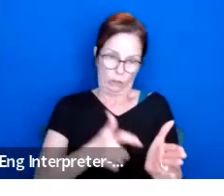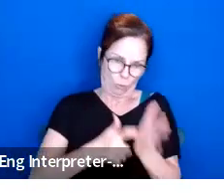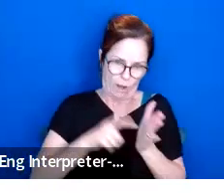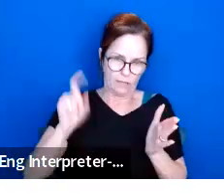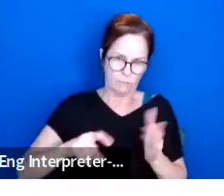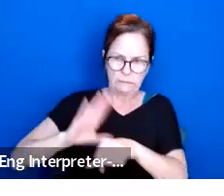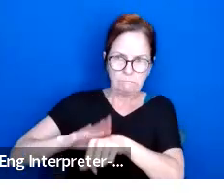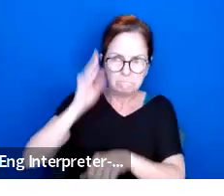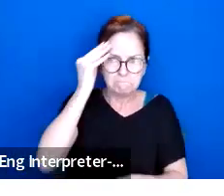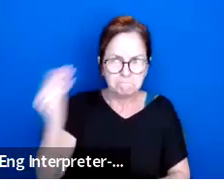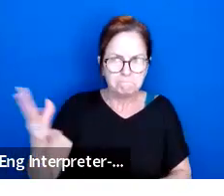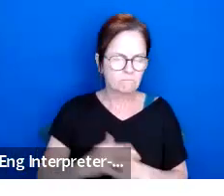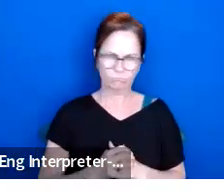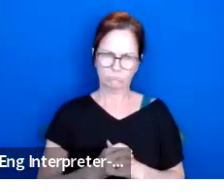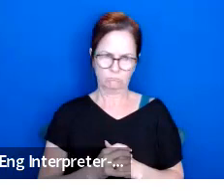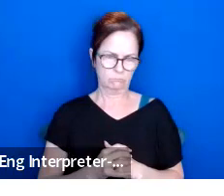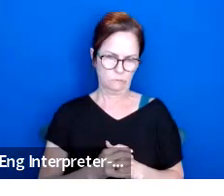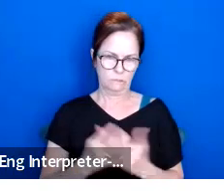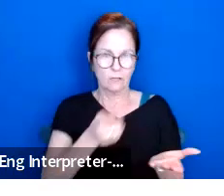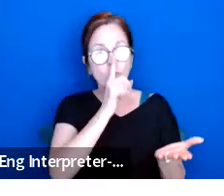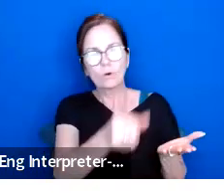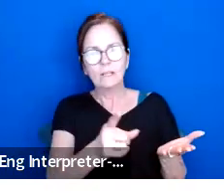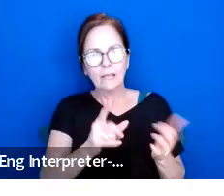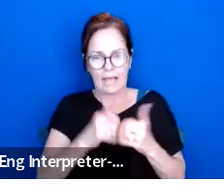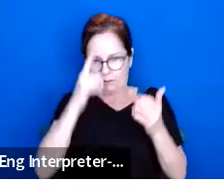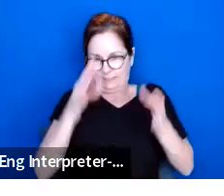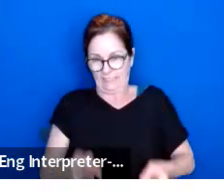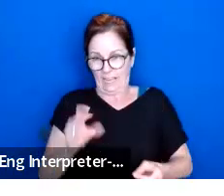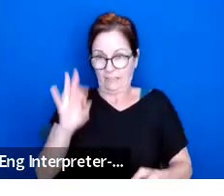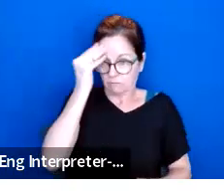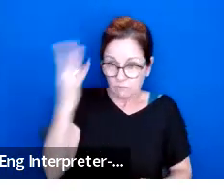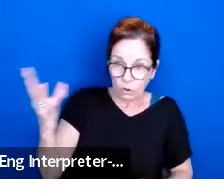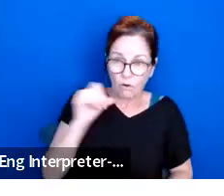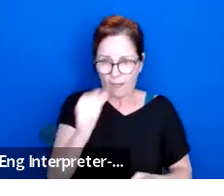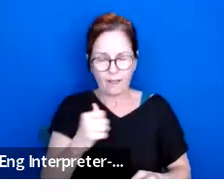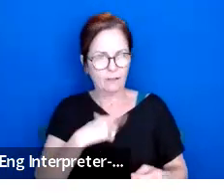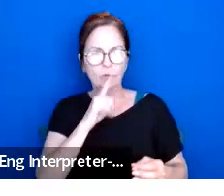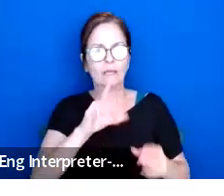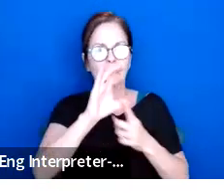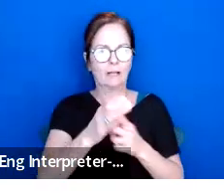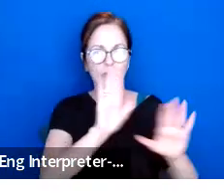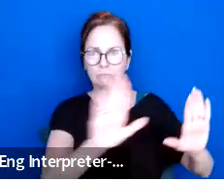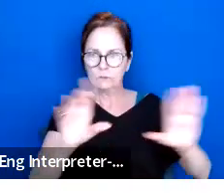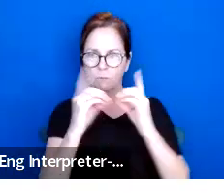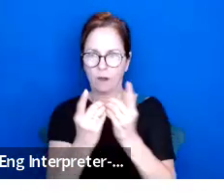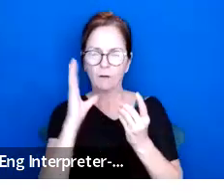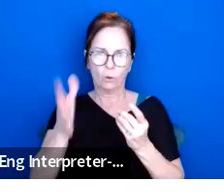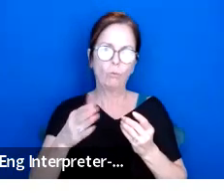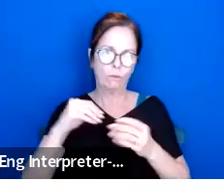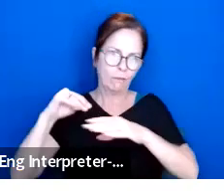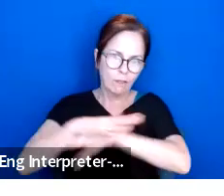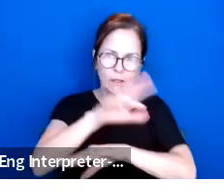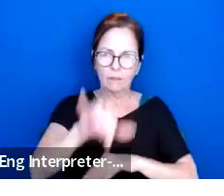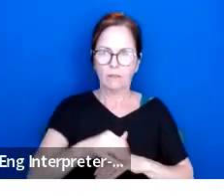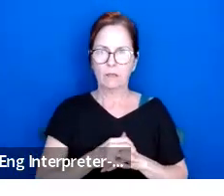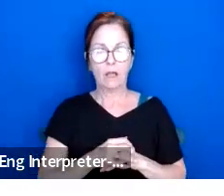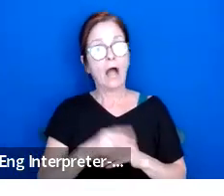And it's often informed by the culture of your department. So I just wanna kinda clear up that I think some of us do it at a collegial respect for one another.